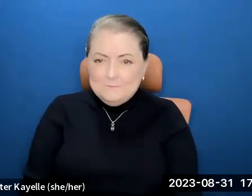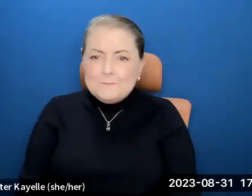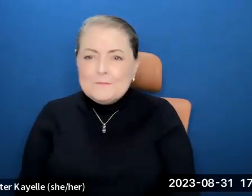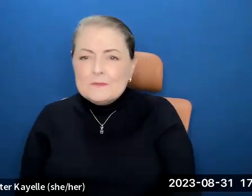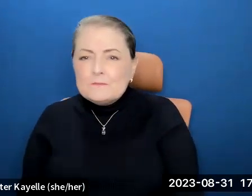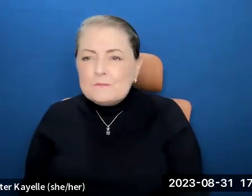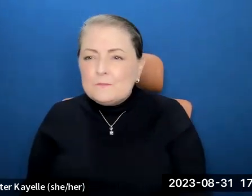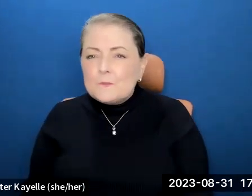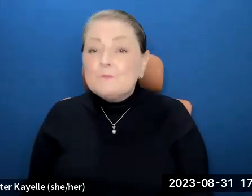okay